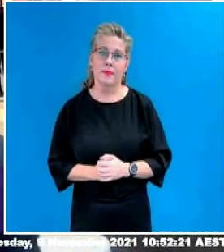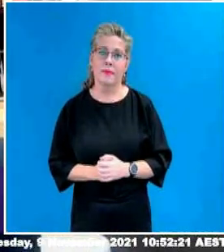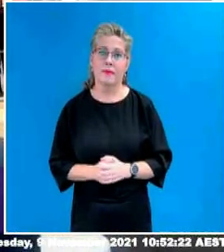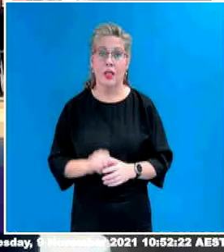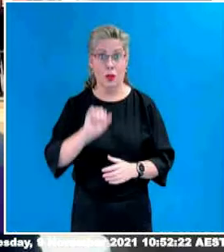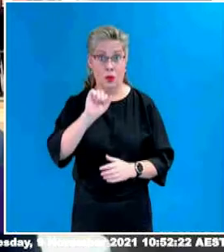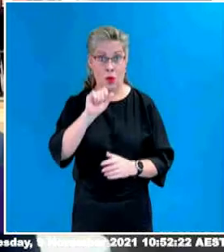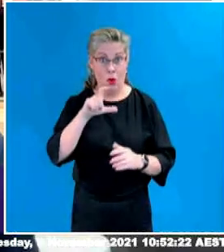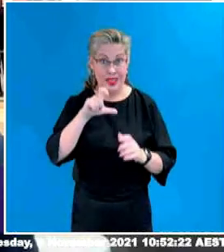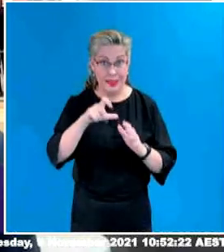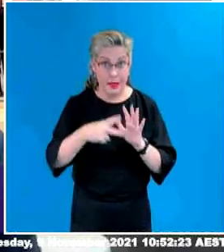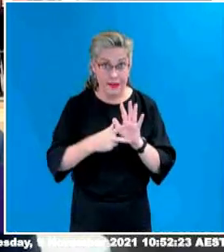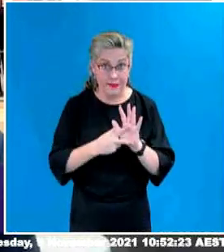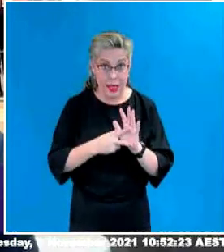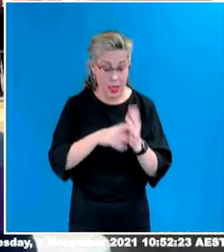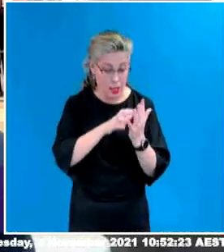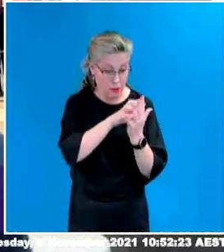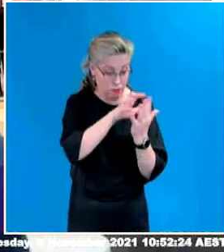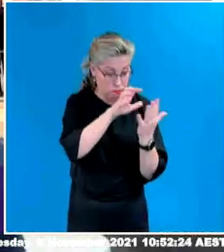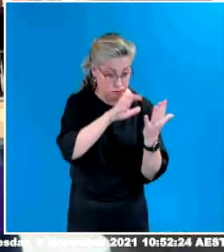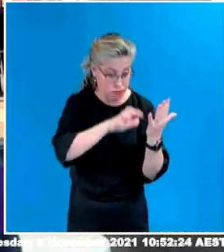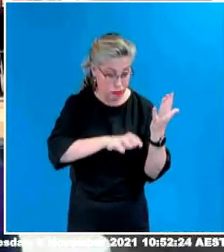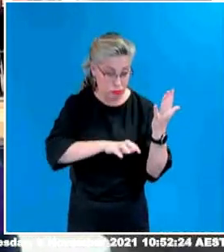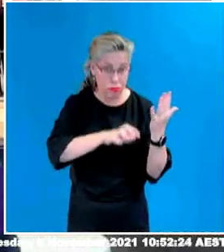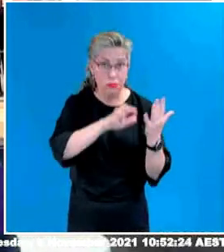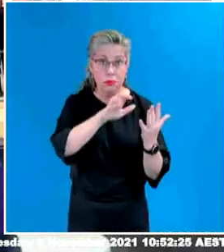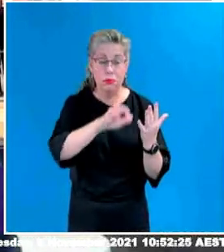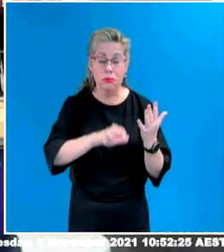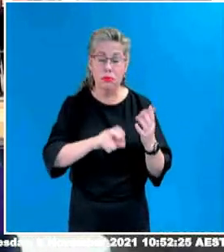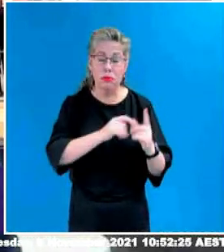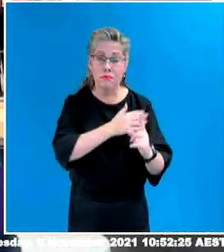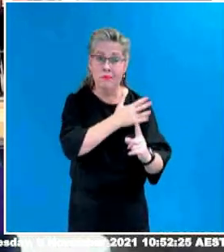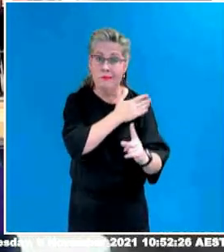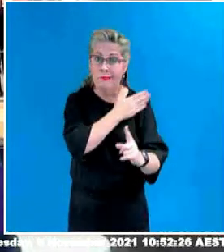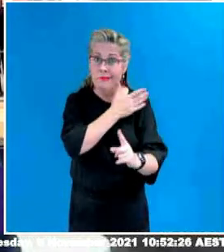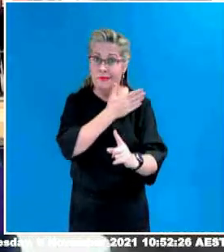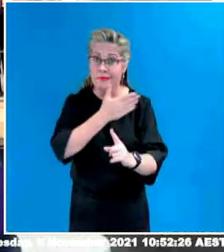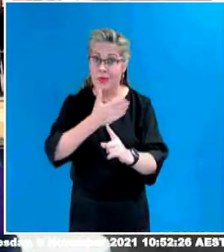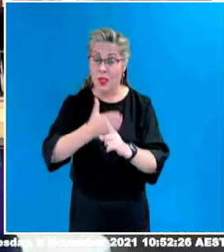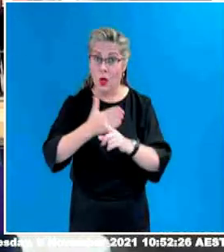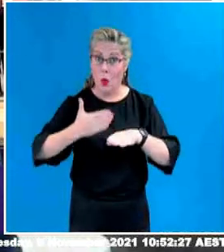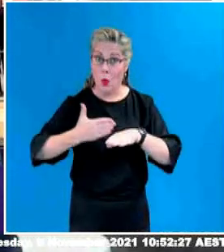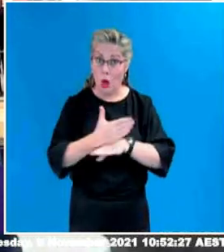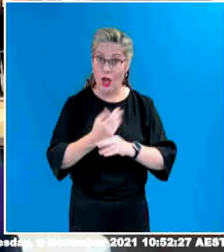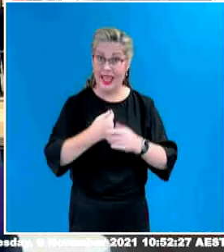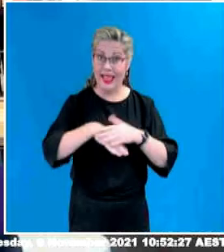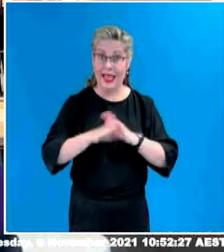and extensive history of work in the area of human rights, but with a